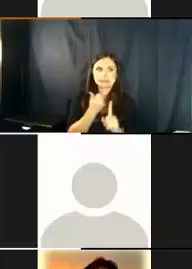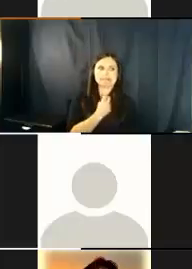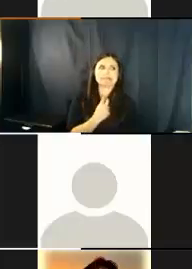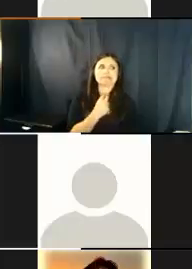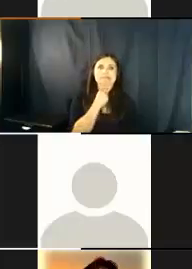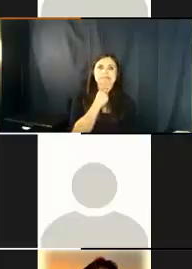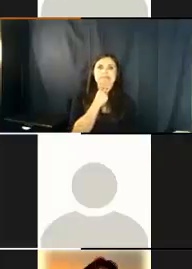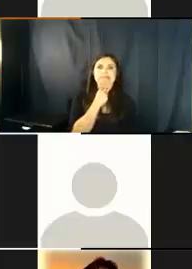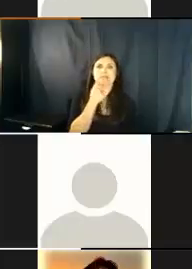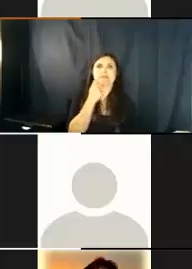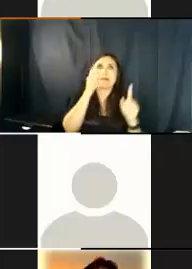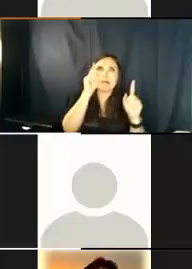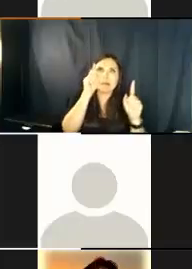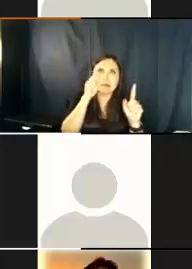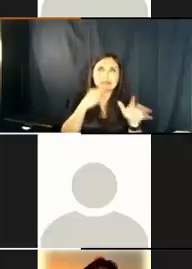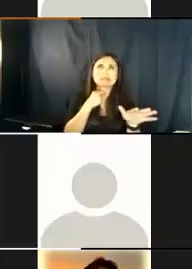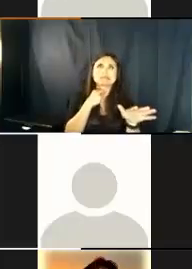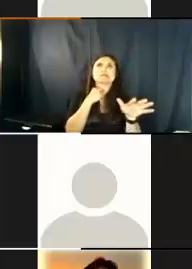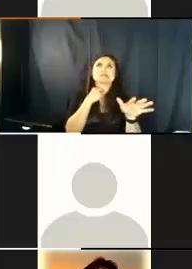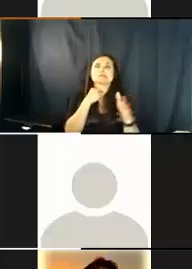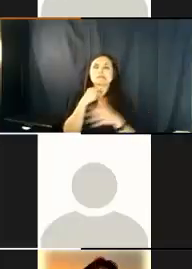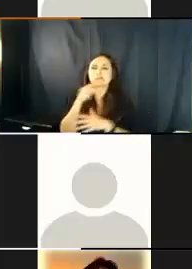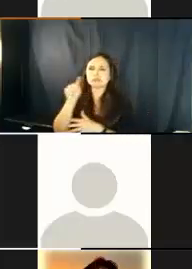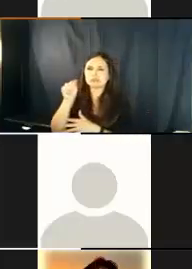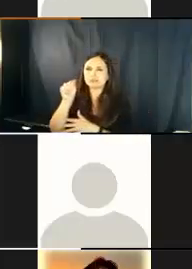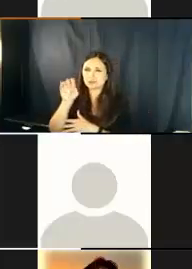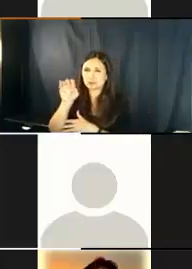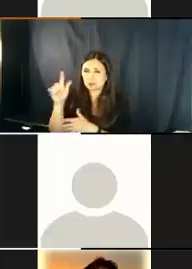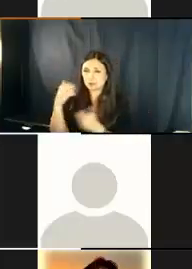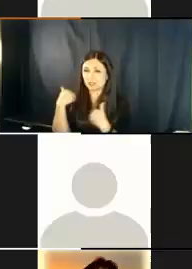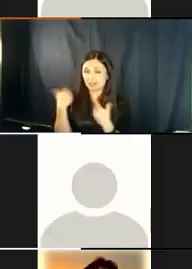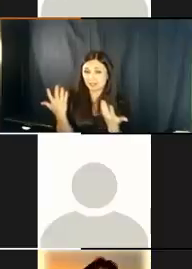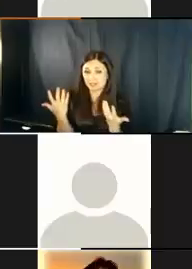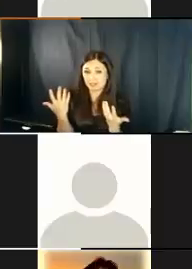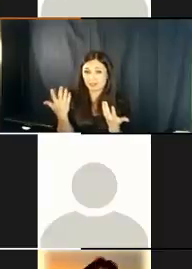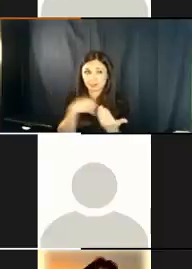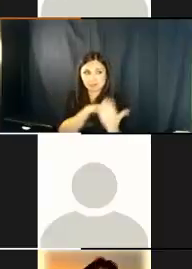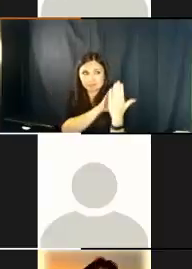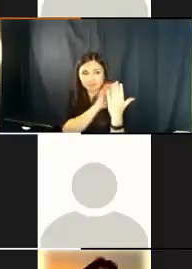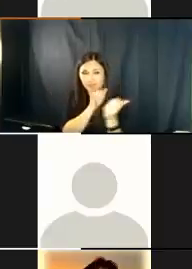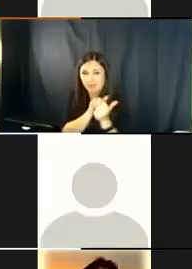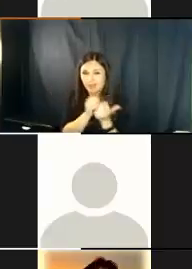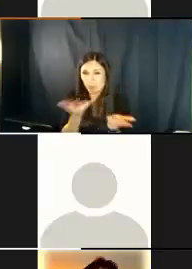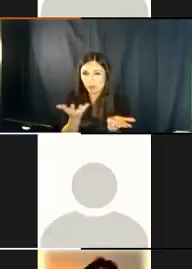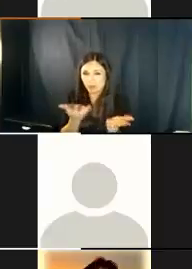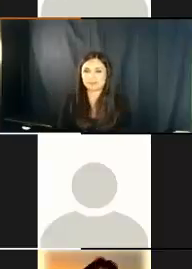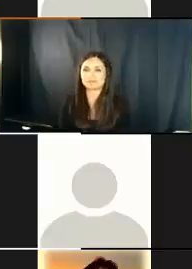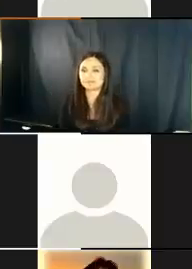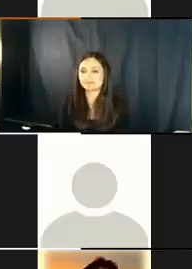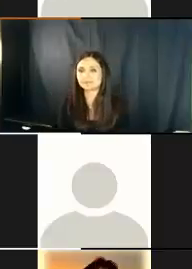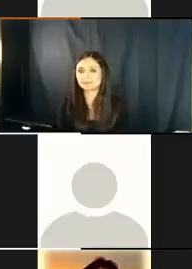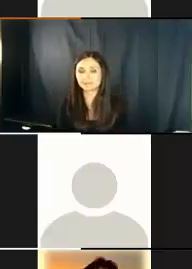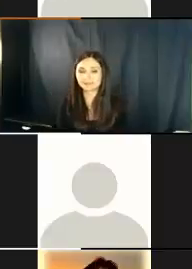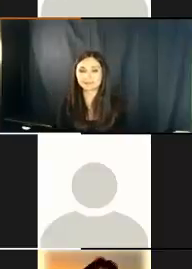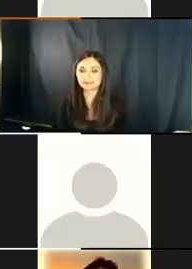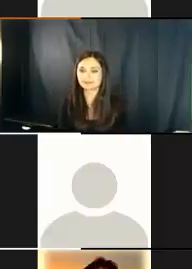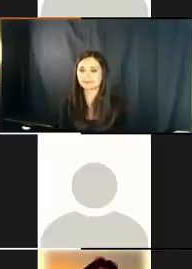What tools do we have to deal with that challenge?